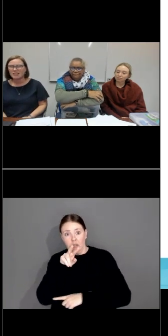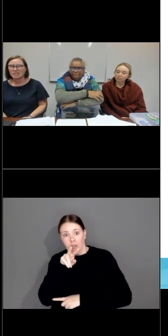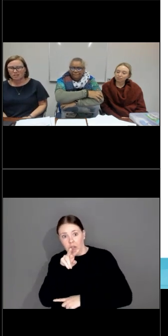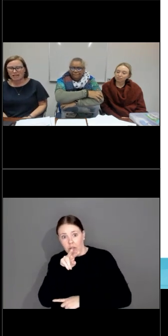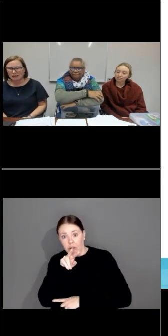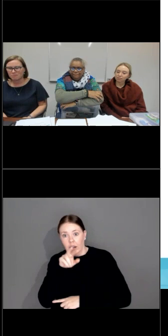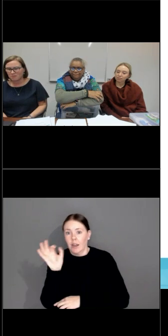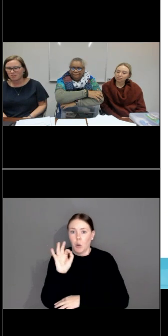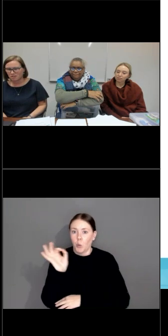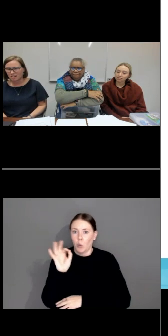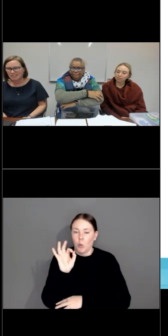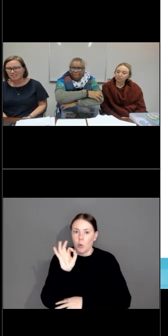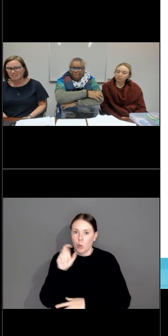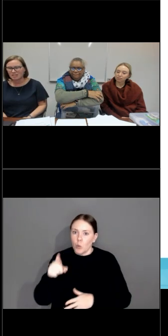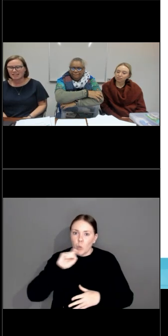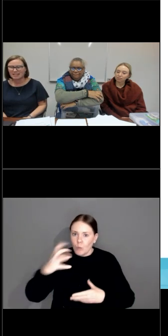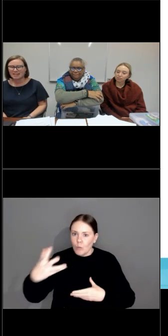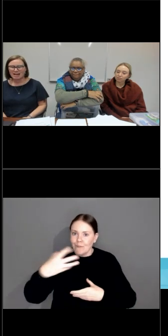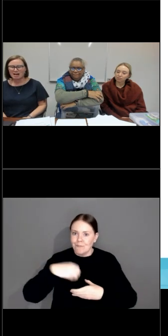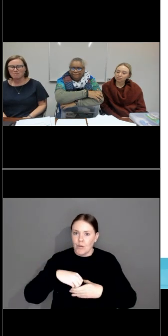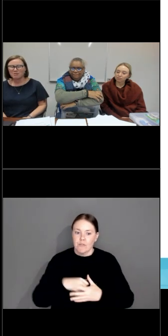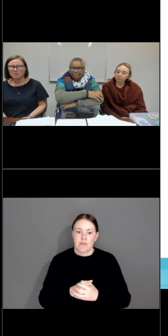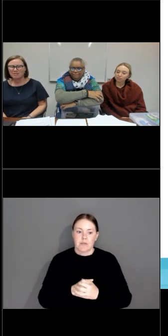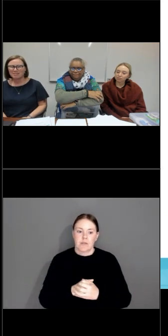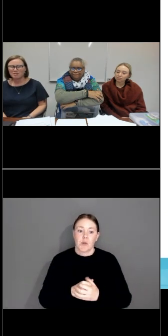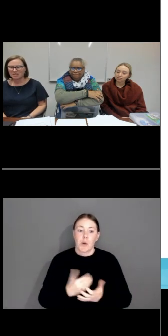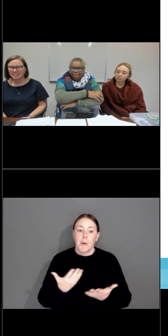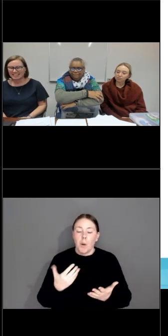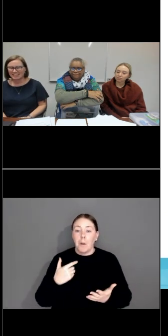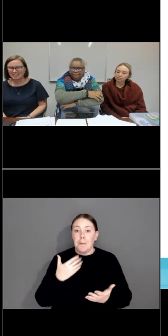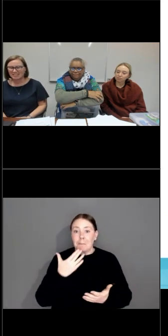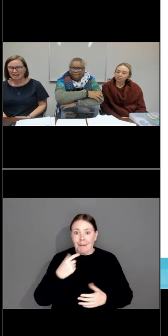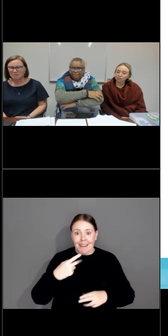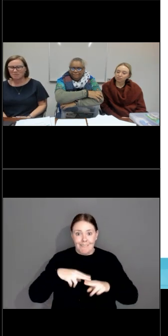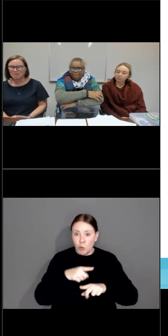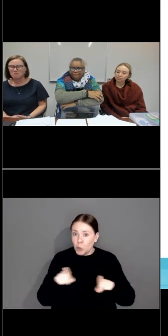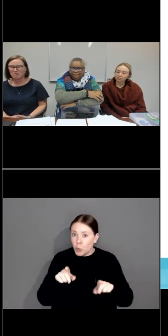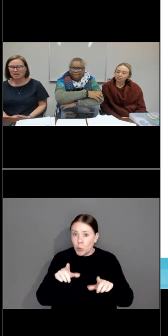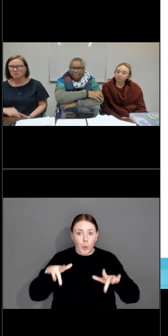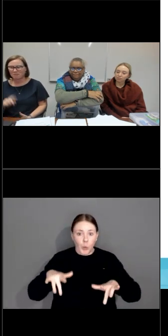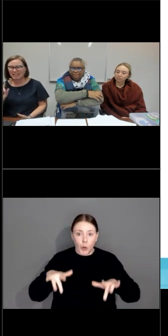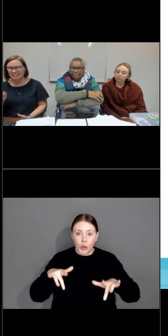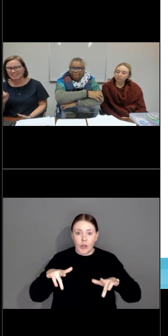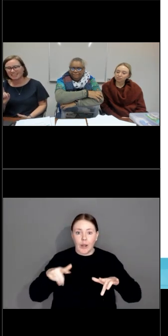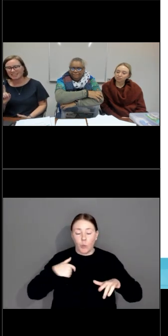signing up for the train training session and um all organizations um we give one free kit to